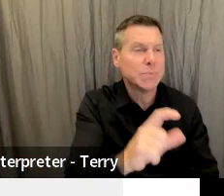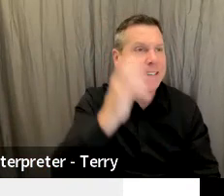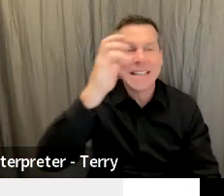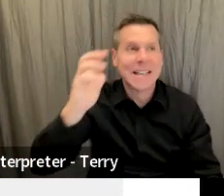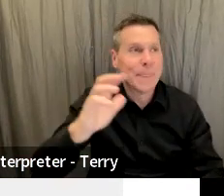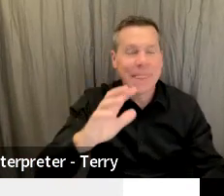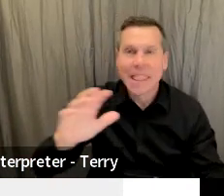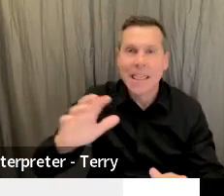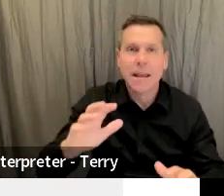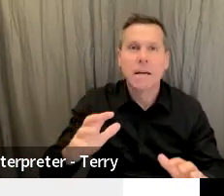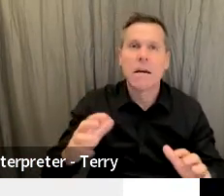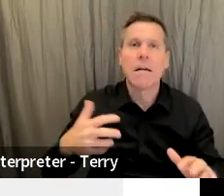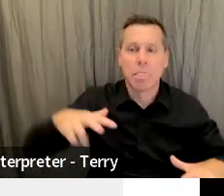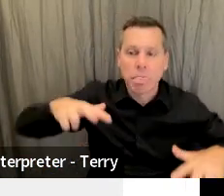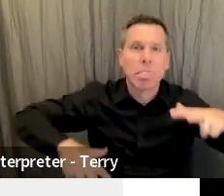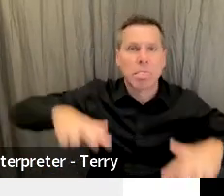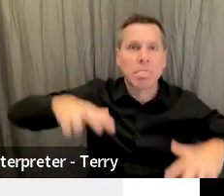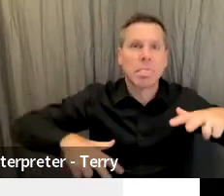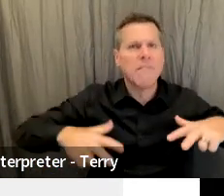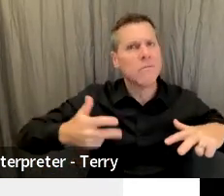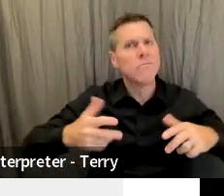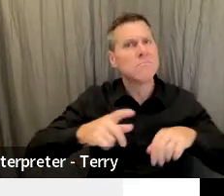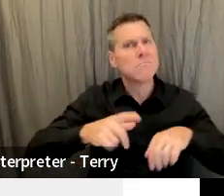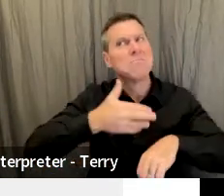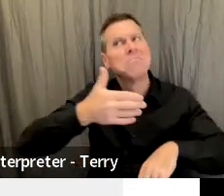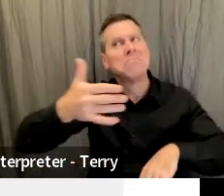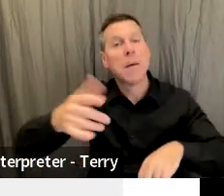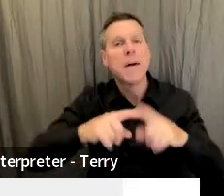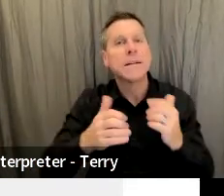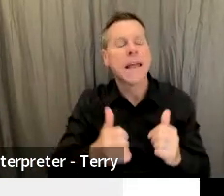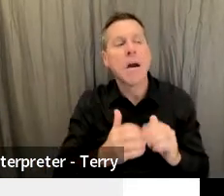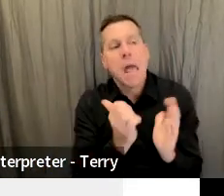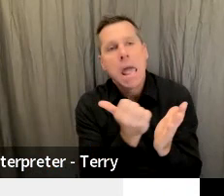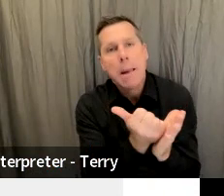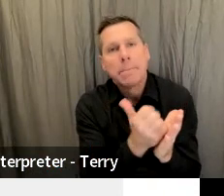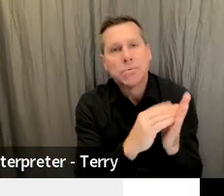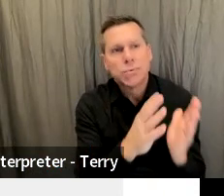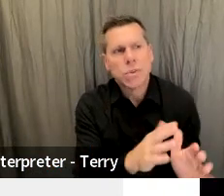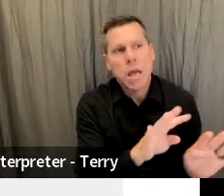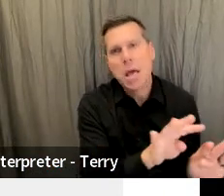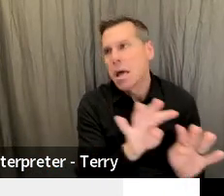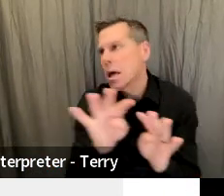And so, you know, the need to sort of orient students to the campus and to canvas